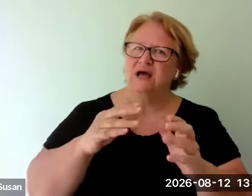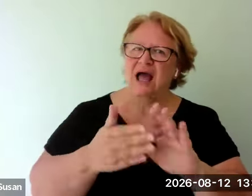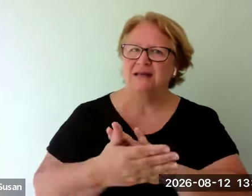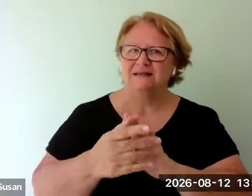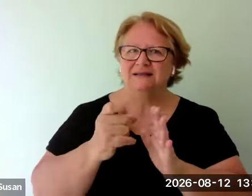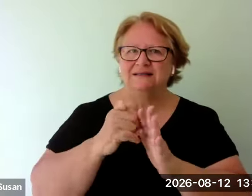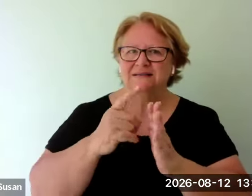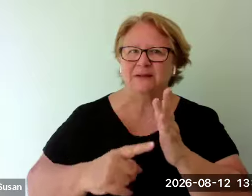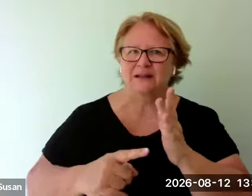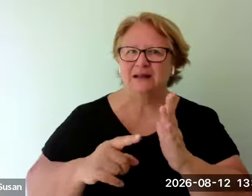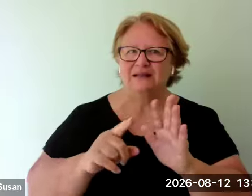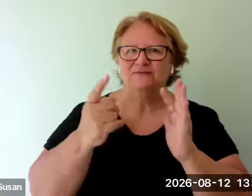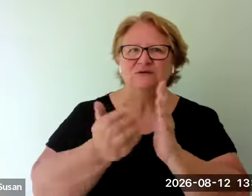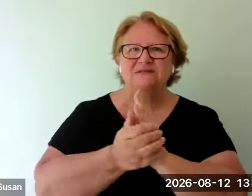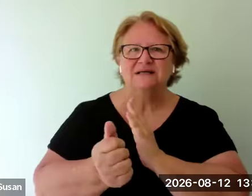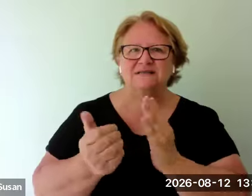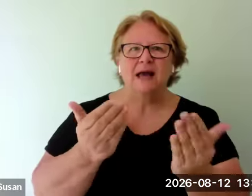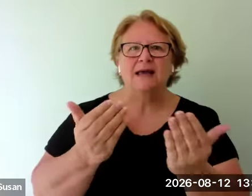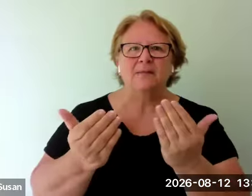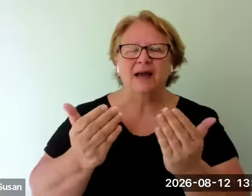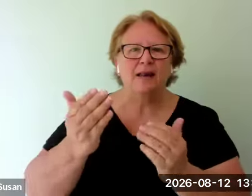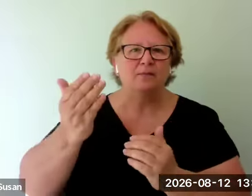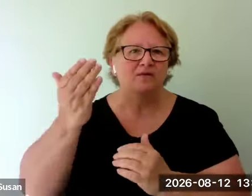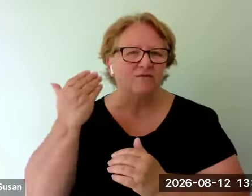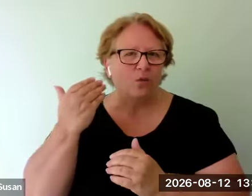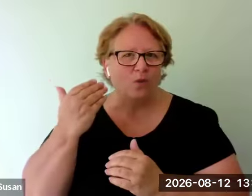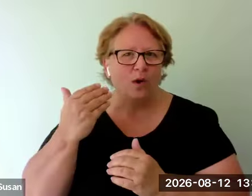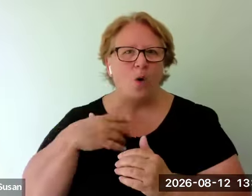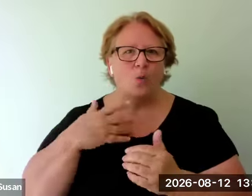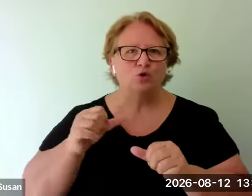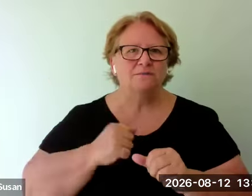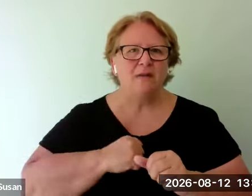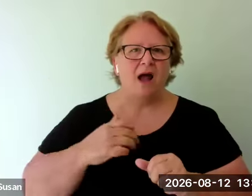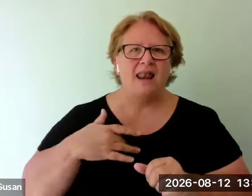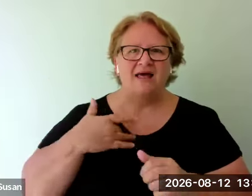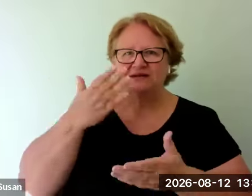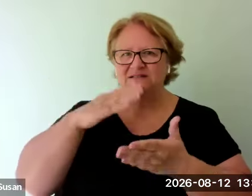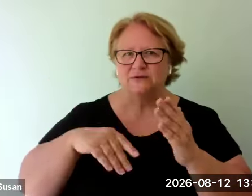based on time since PhD. So you're currently building a brand new track record in disability research and